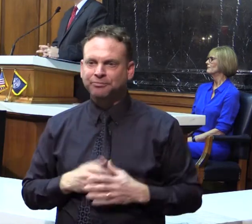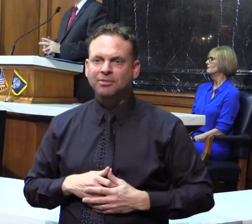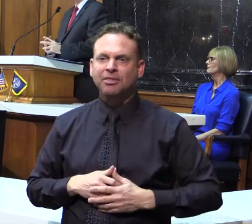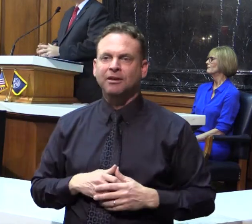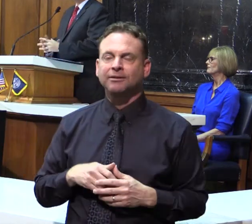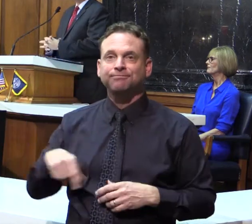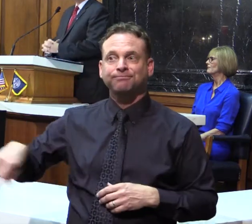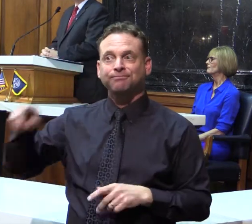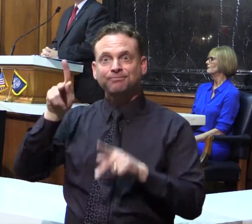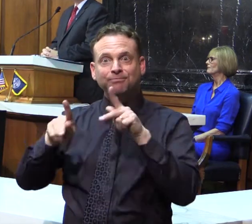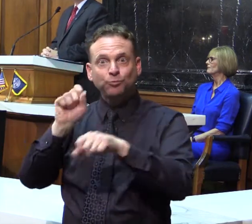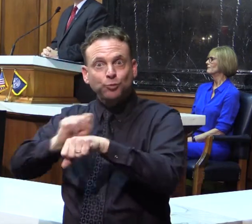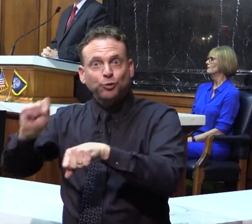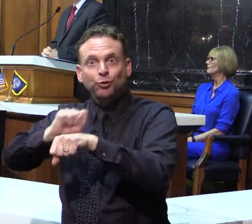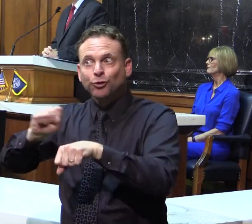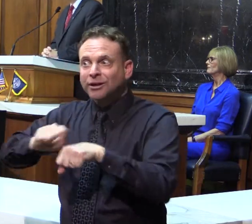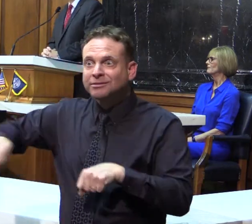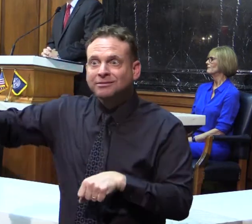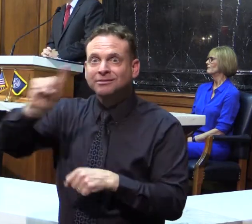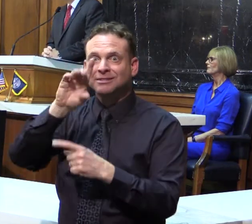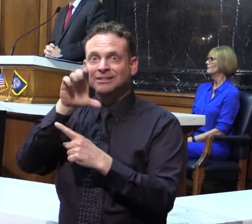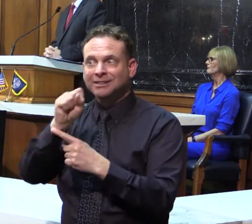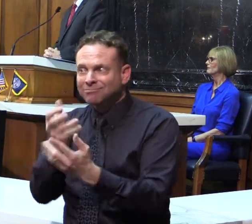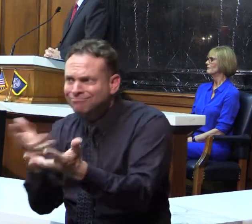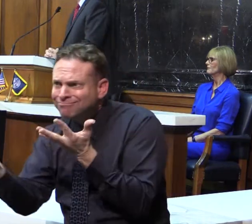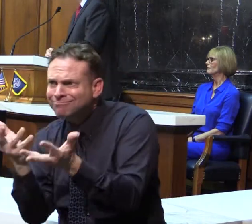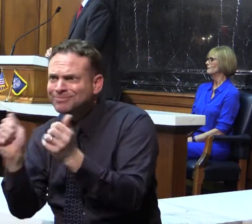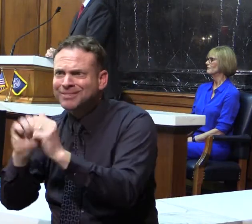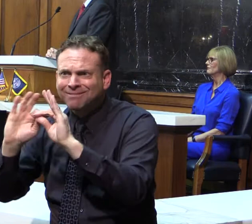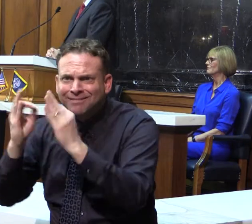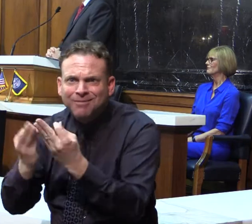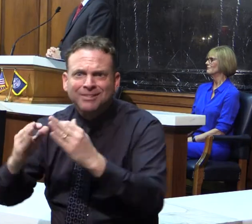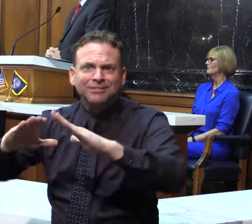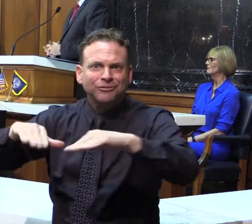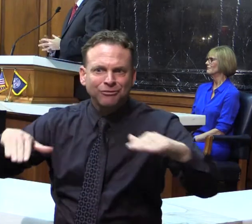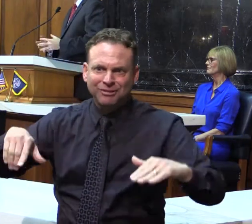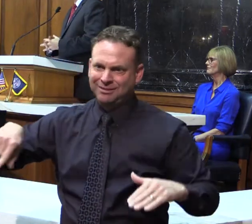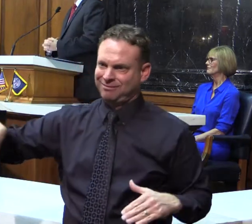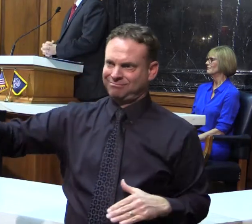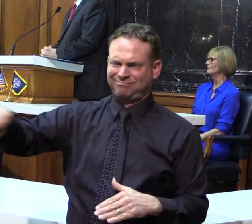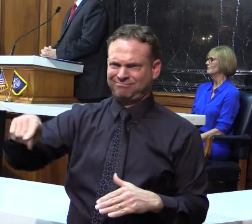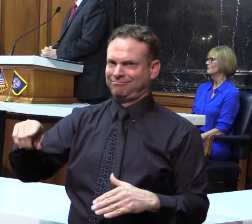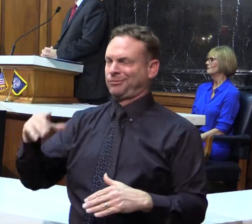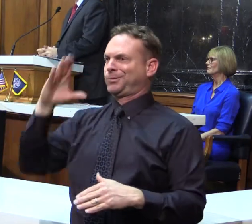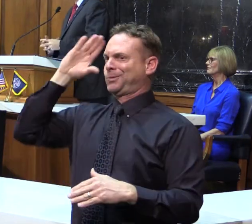a day, seven days a week – many in the toughest of circumstances – doing all they can to